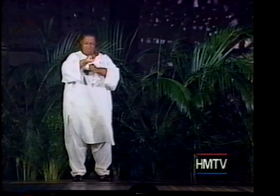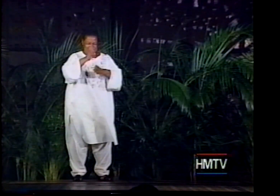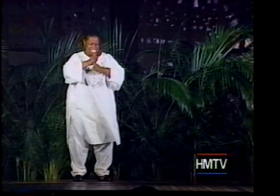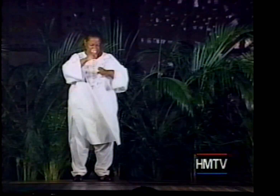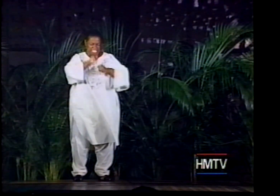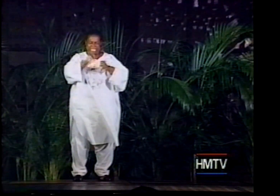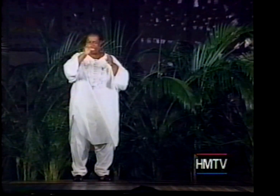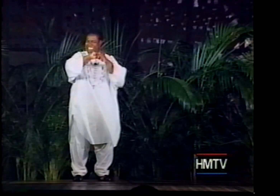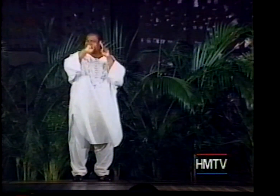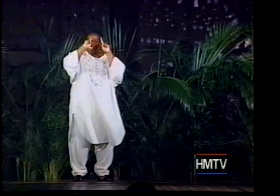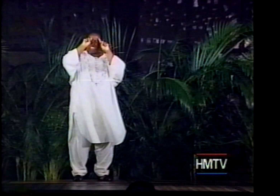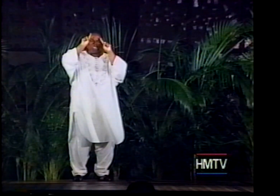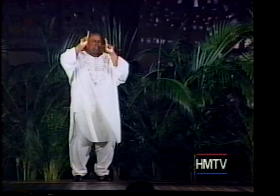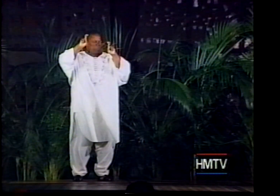You’ve got the change your attitude buster.